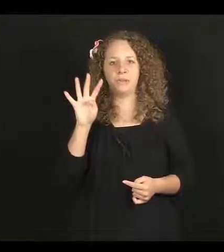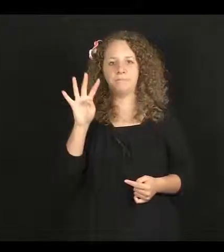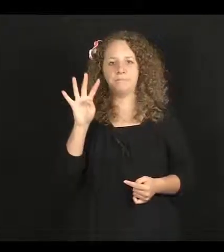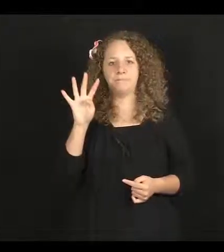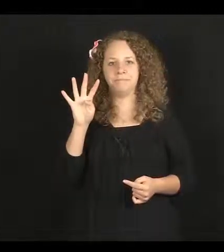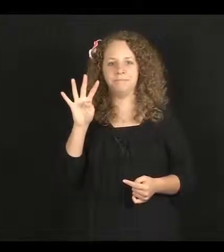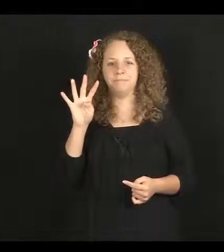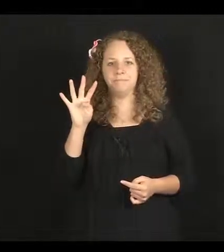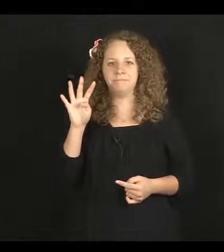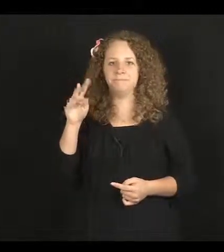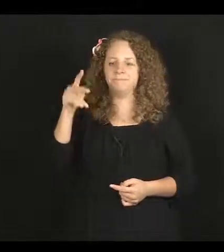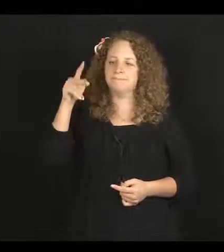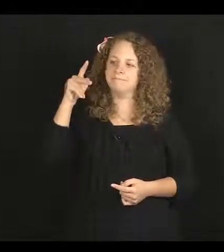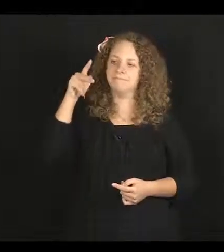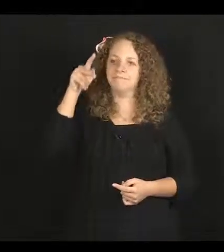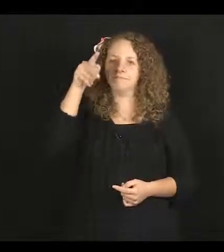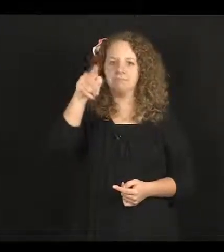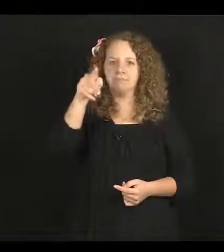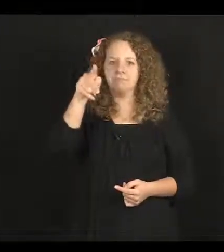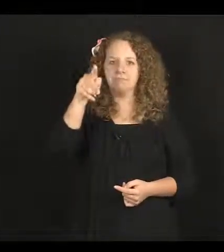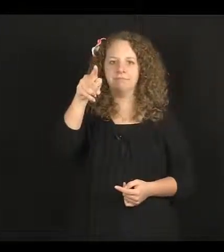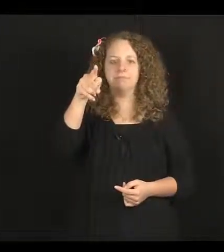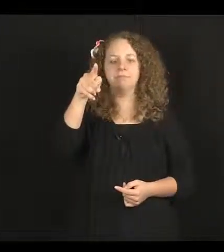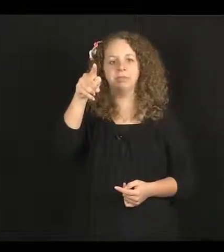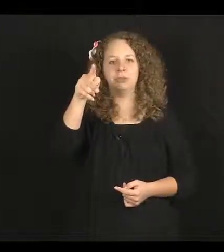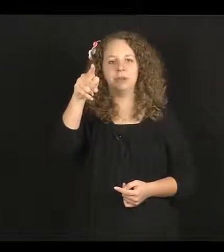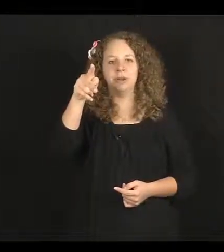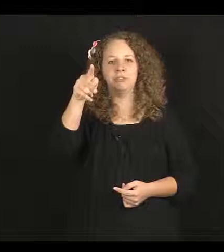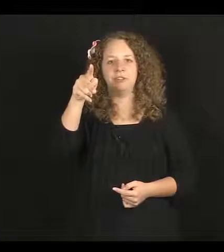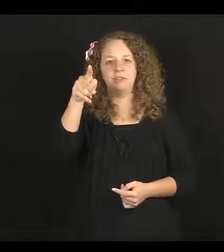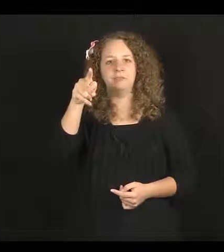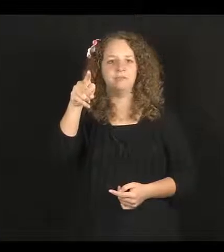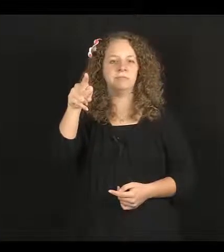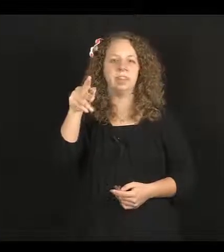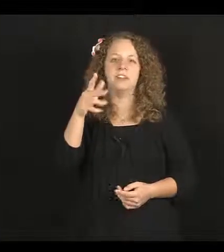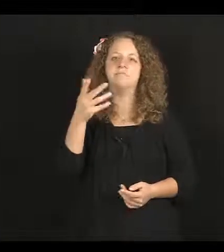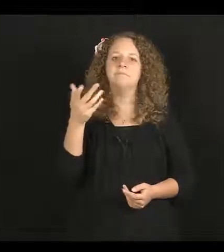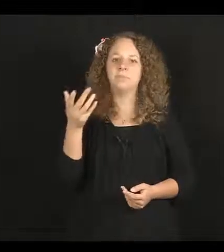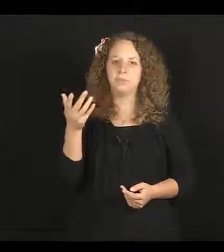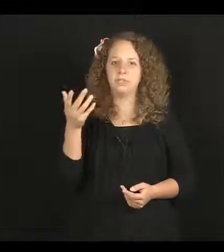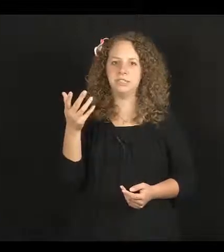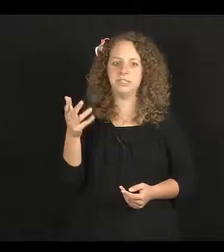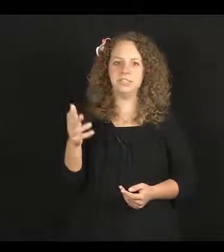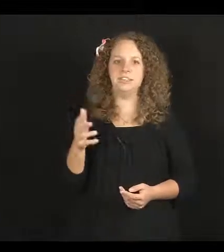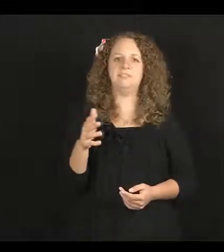Between the reference, like three sixteen,